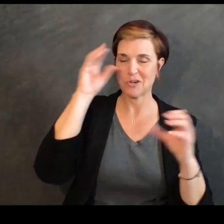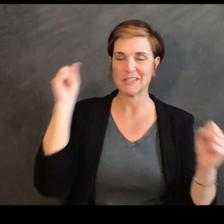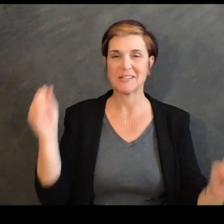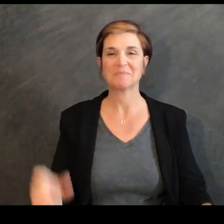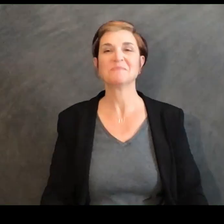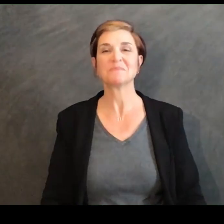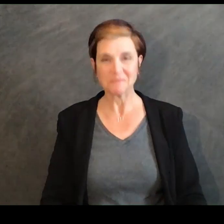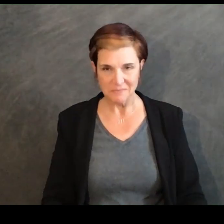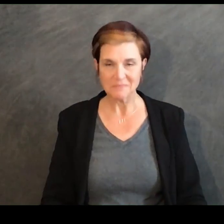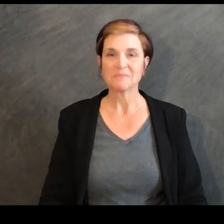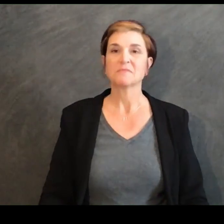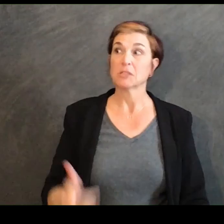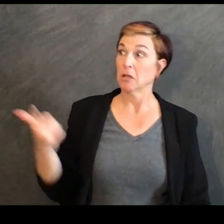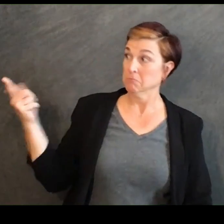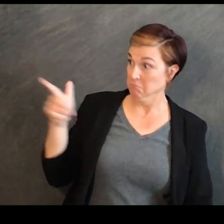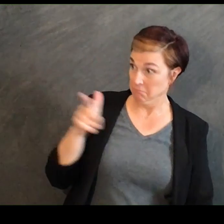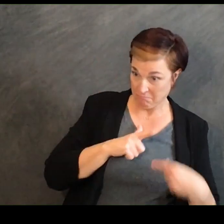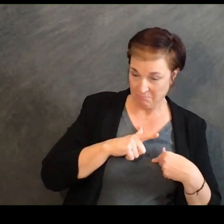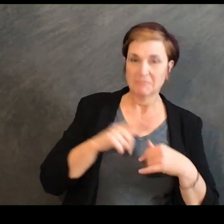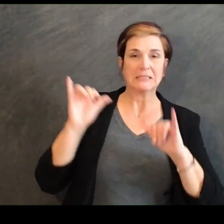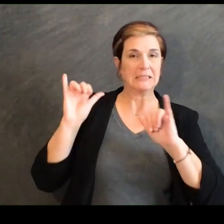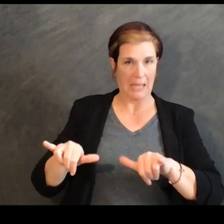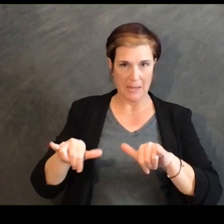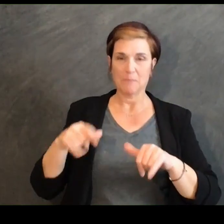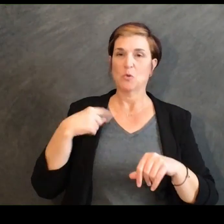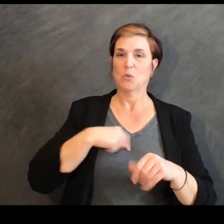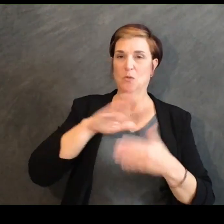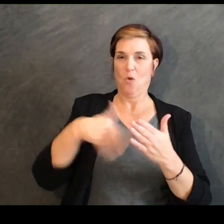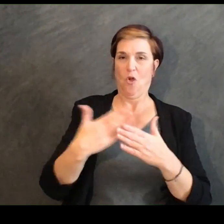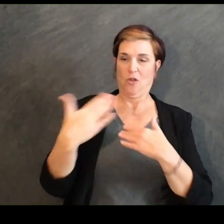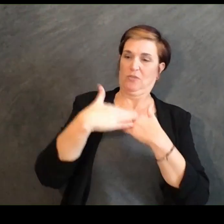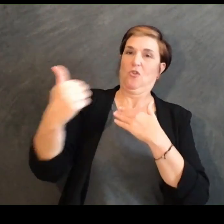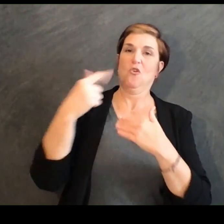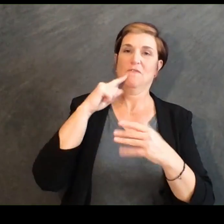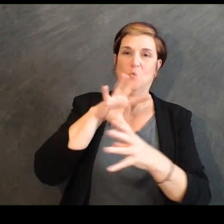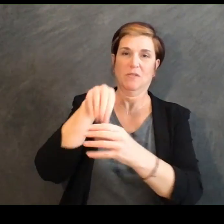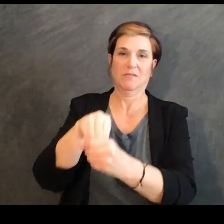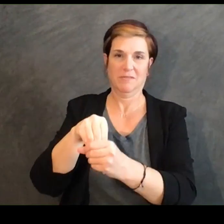we recall the leadership of the vice president last week to come together as